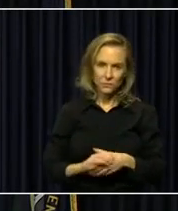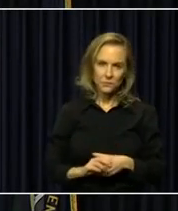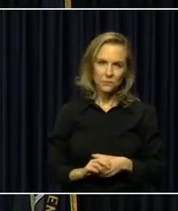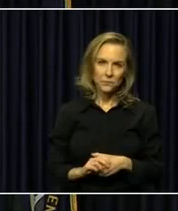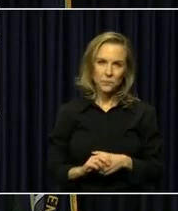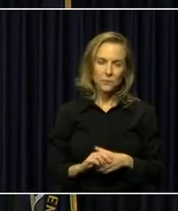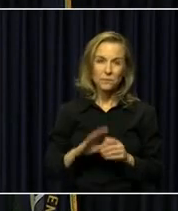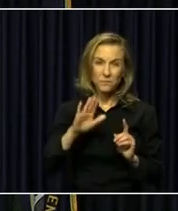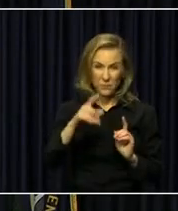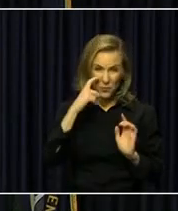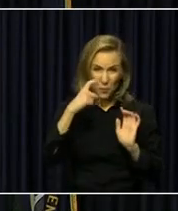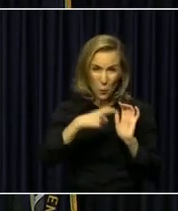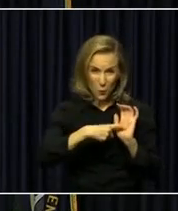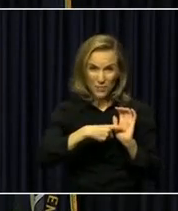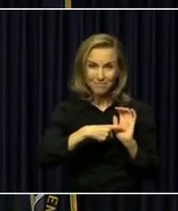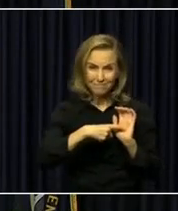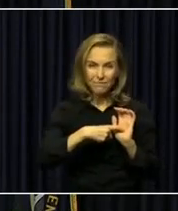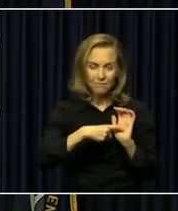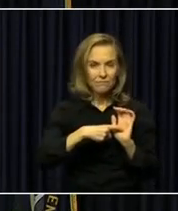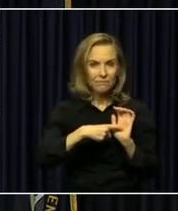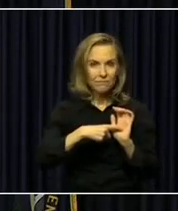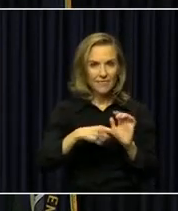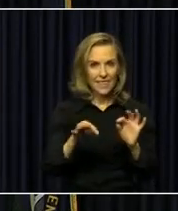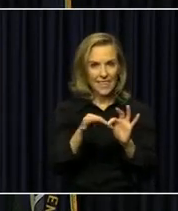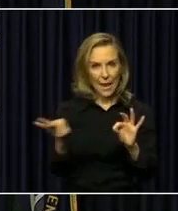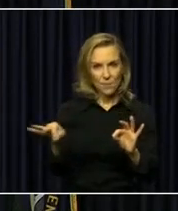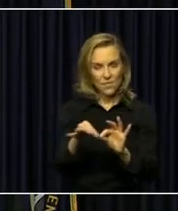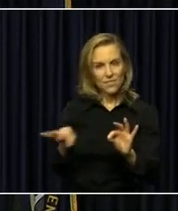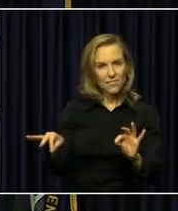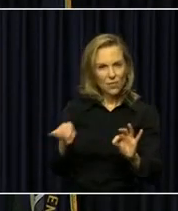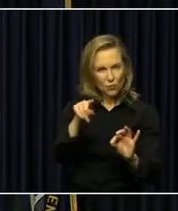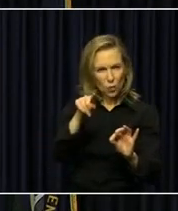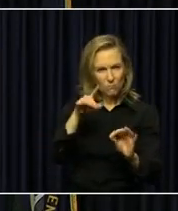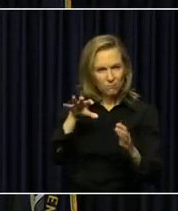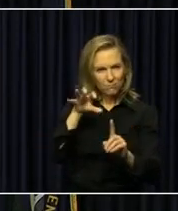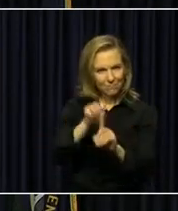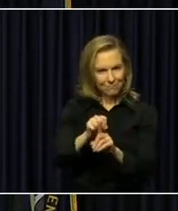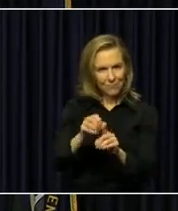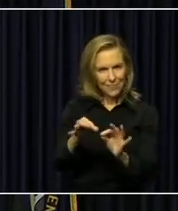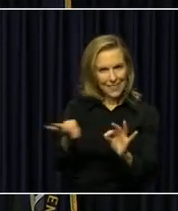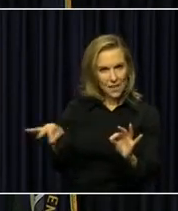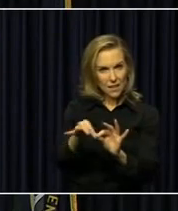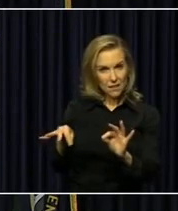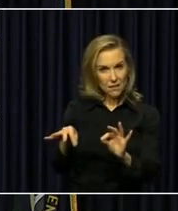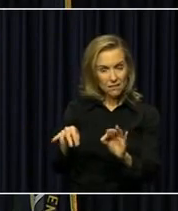YOU CONTINUE TO DO INCREDIBLE